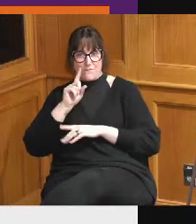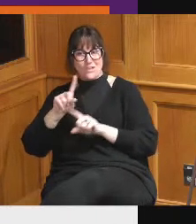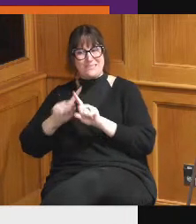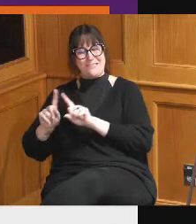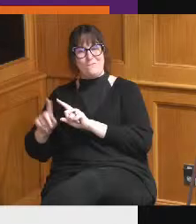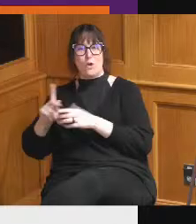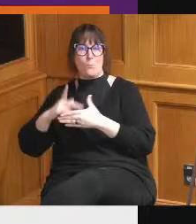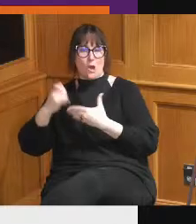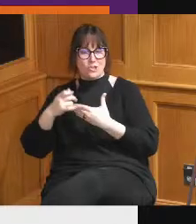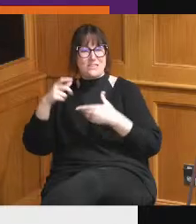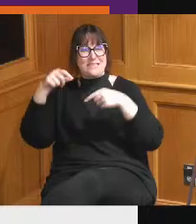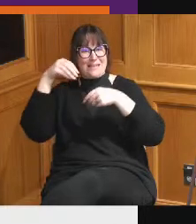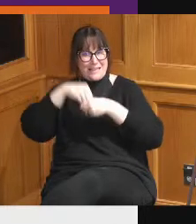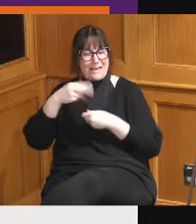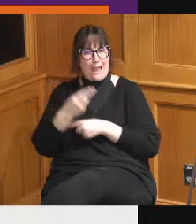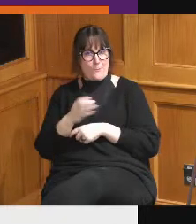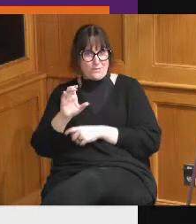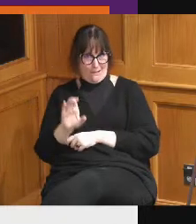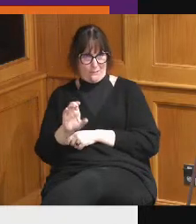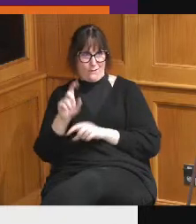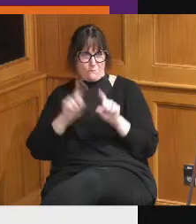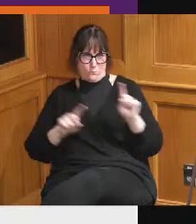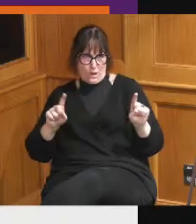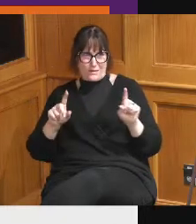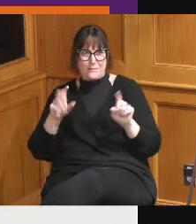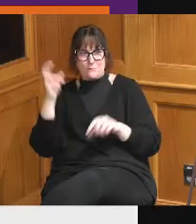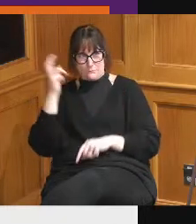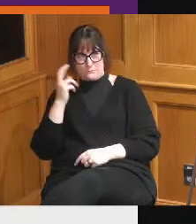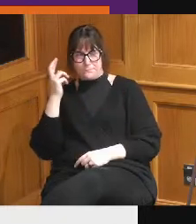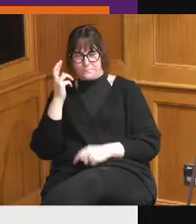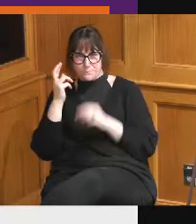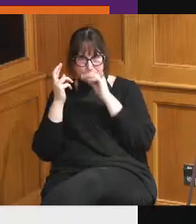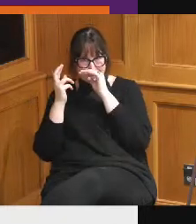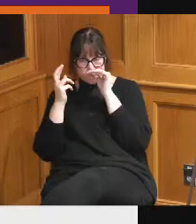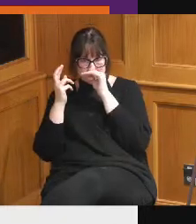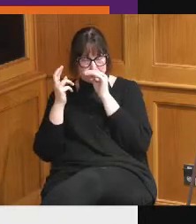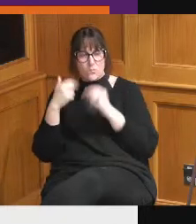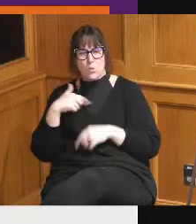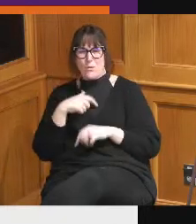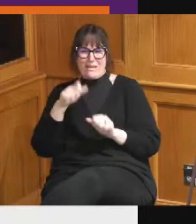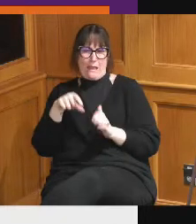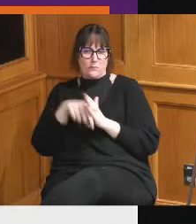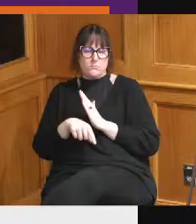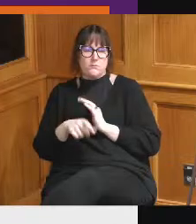Hamilton County for a variety of reasons that can talk about if desired but it it sort of it